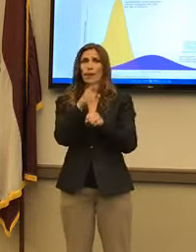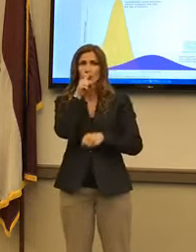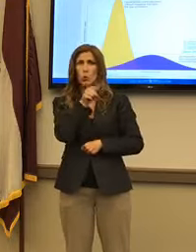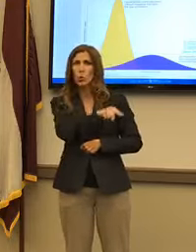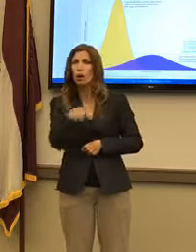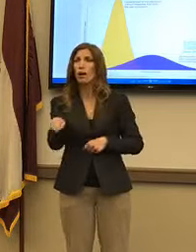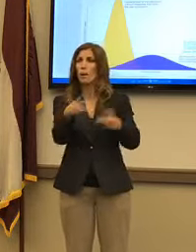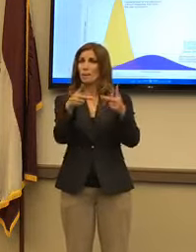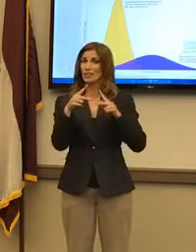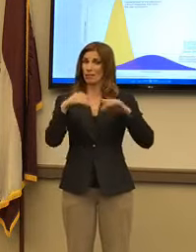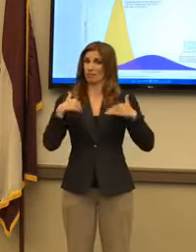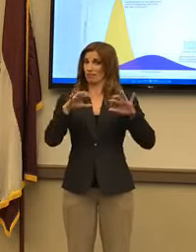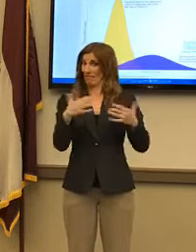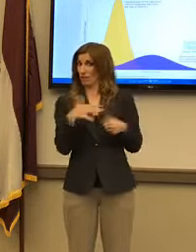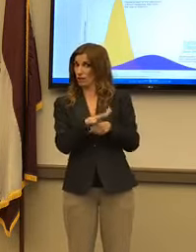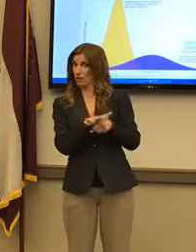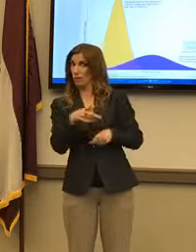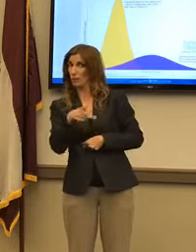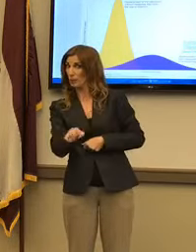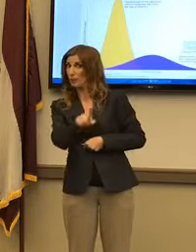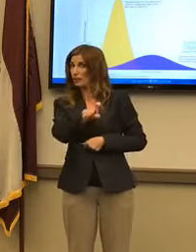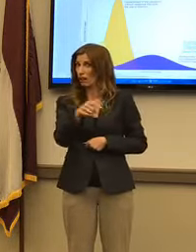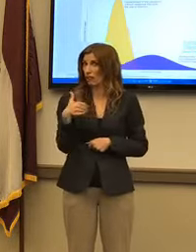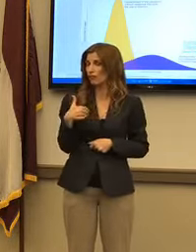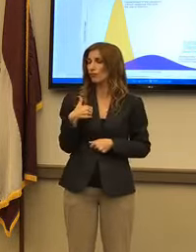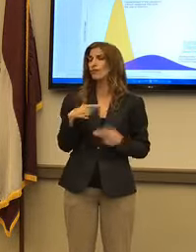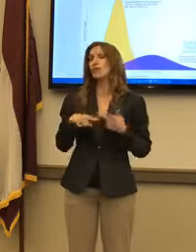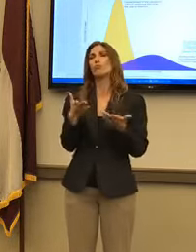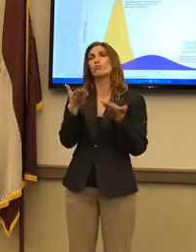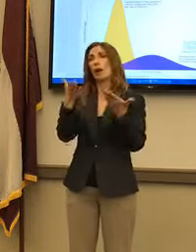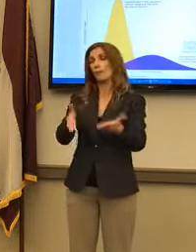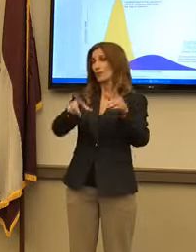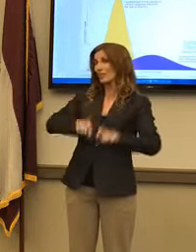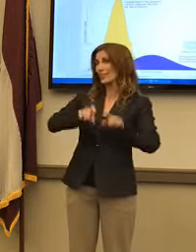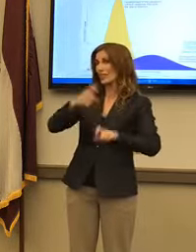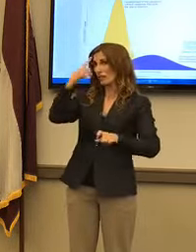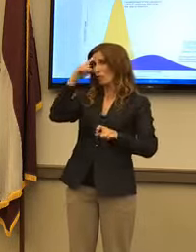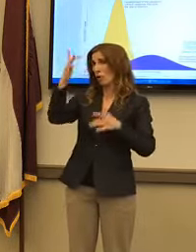facility has enough PPE they are recommending testing for the virus among